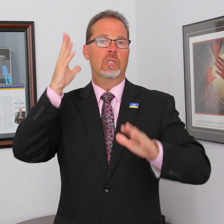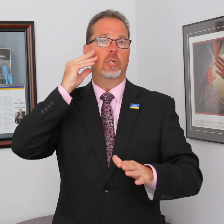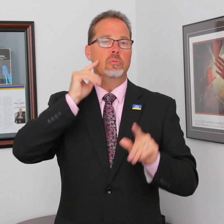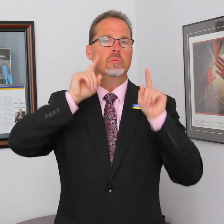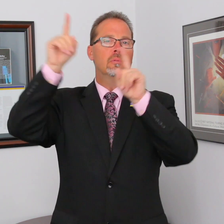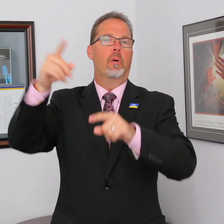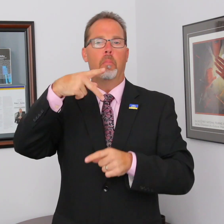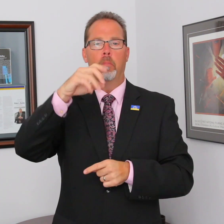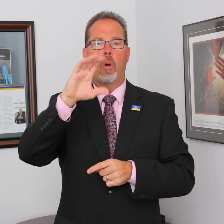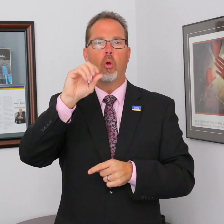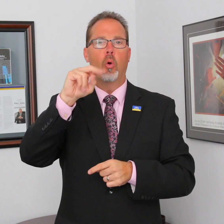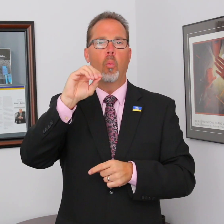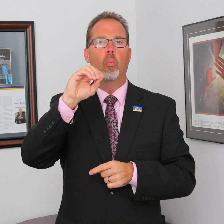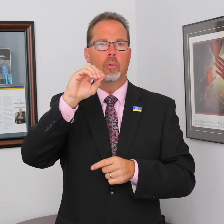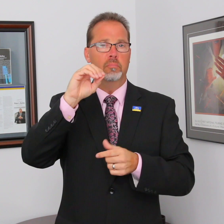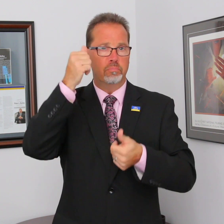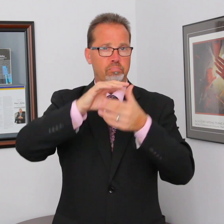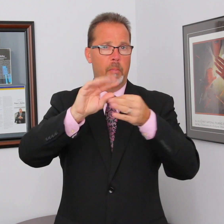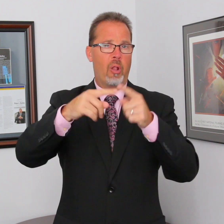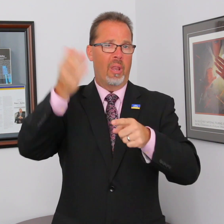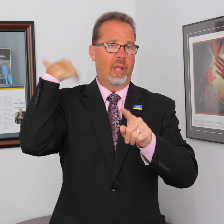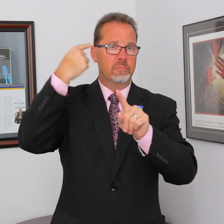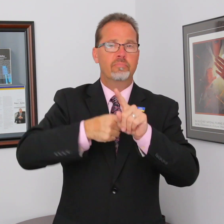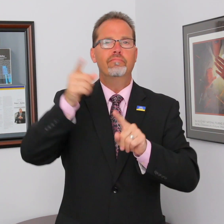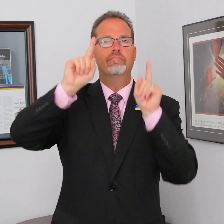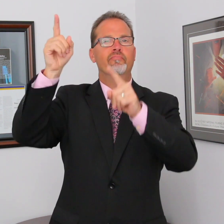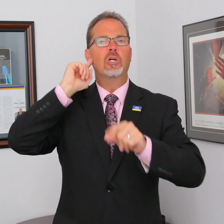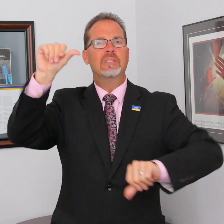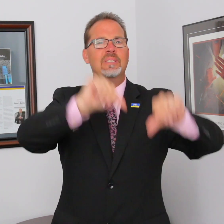I mentioned this last month that they were able to go to the Poconos,